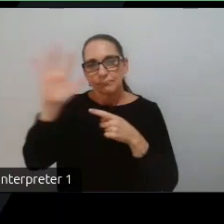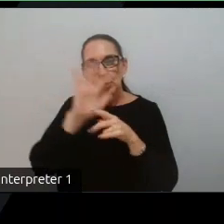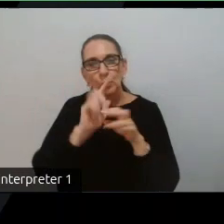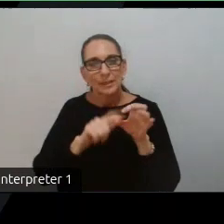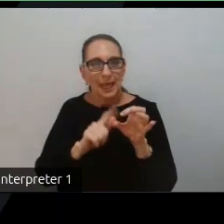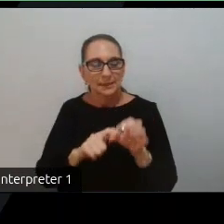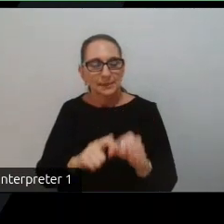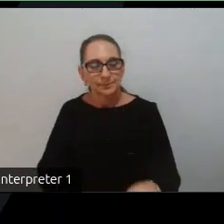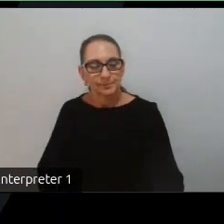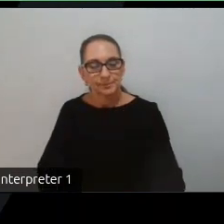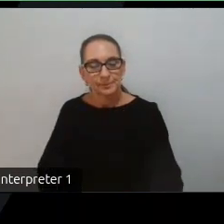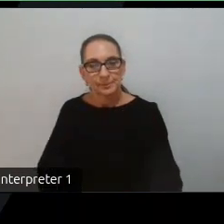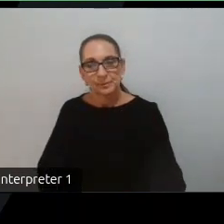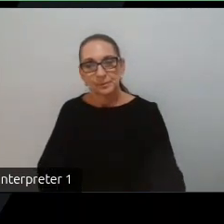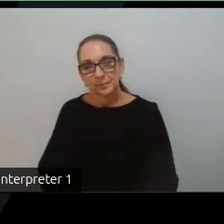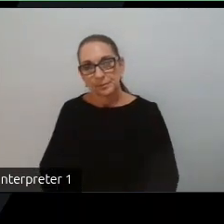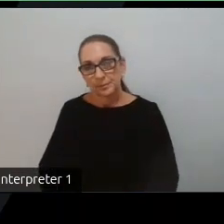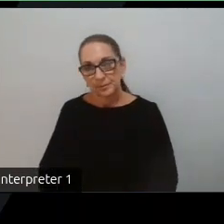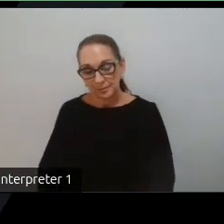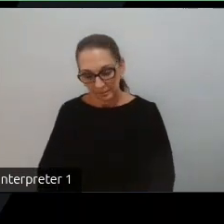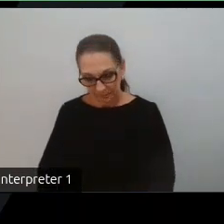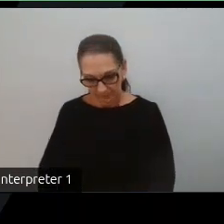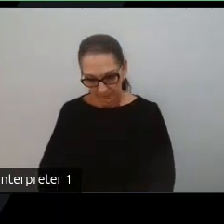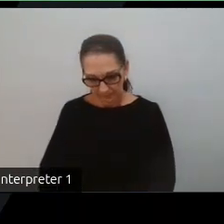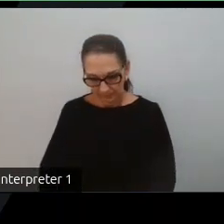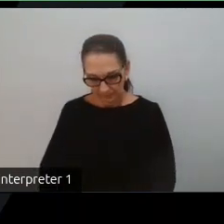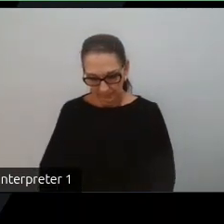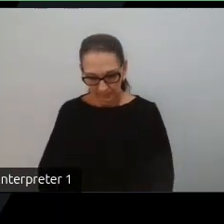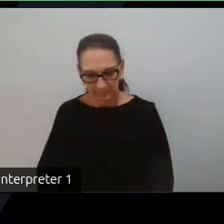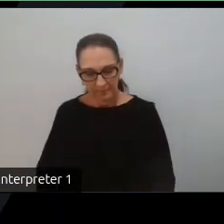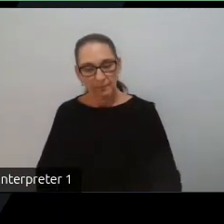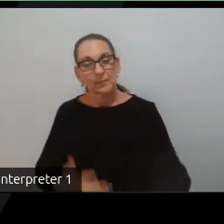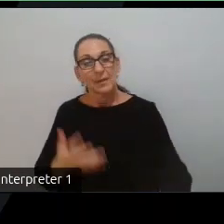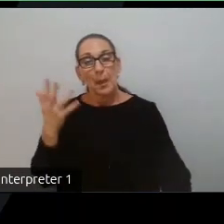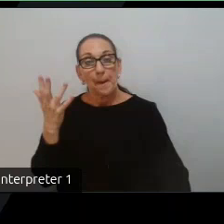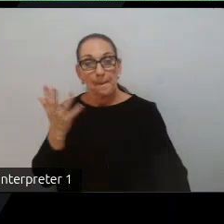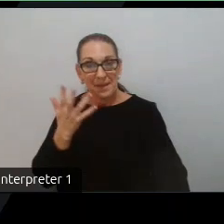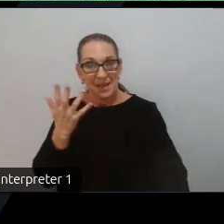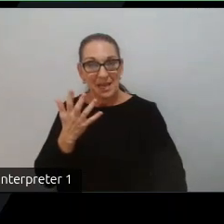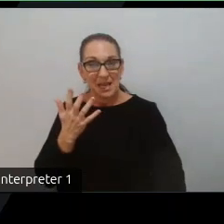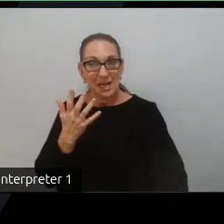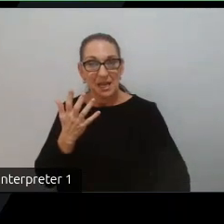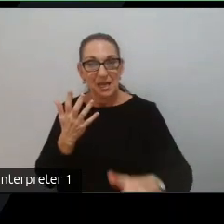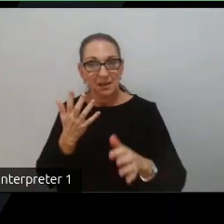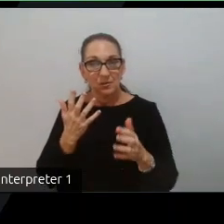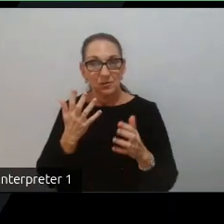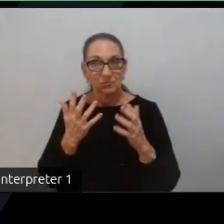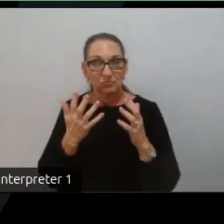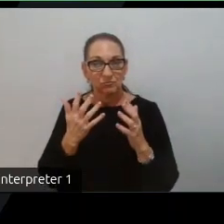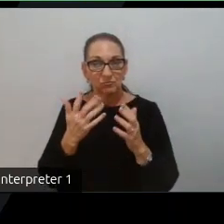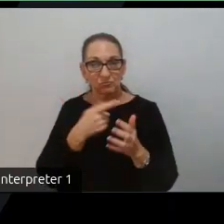So when clients present to a duty lawyer assistance, the services that they will